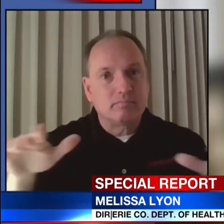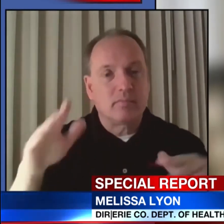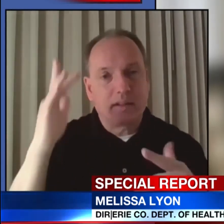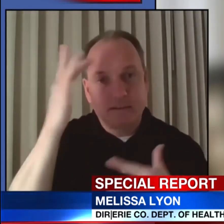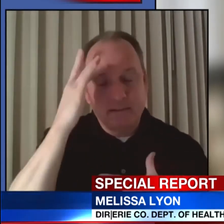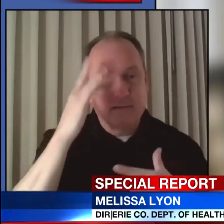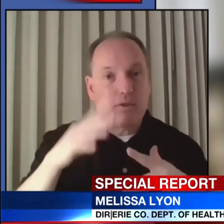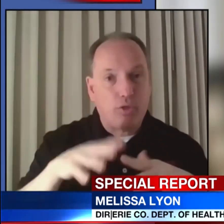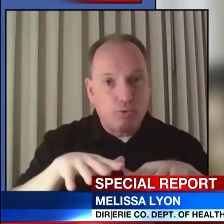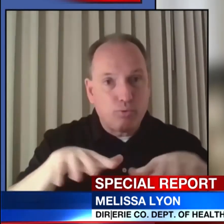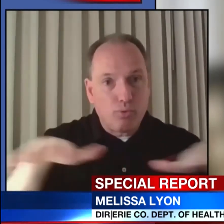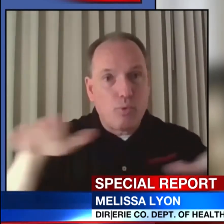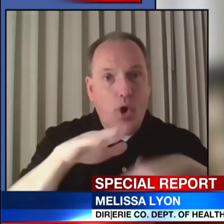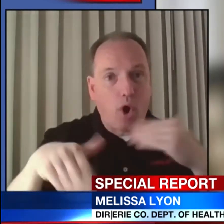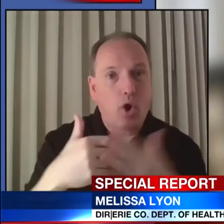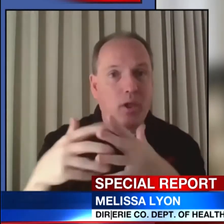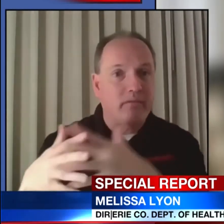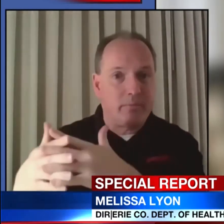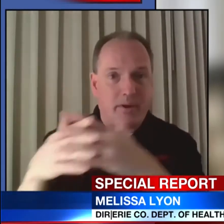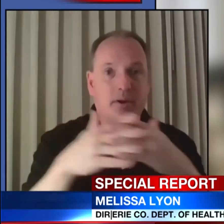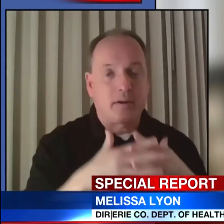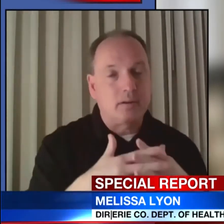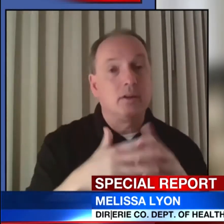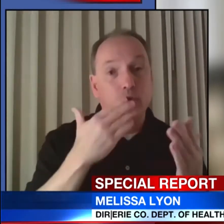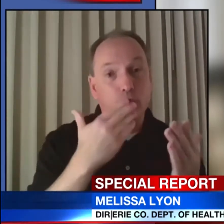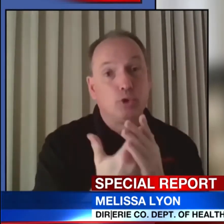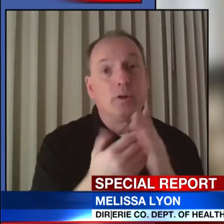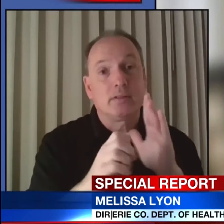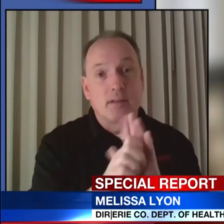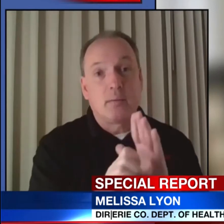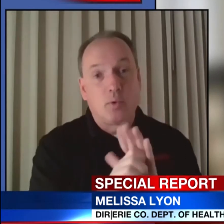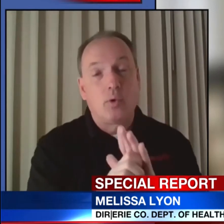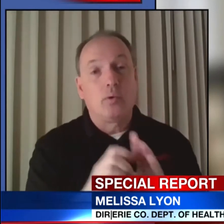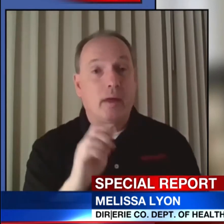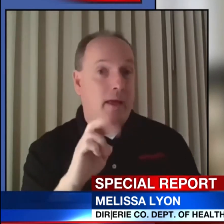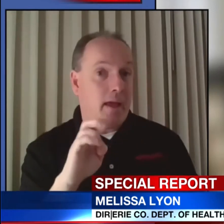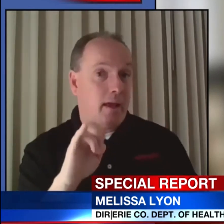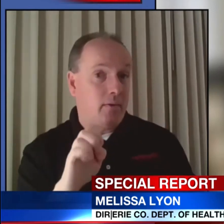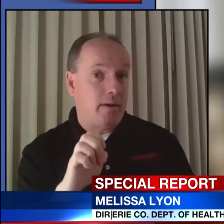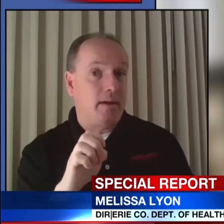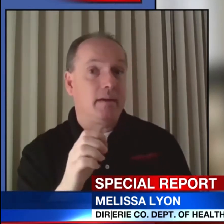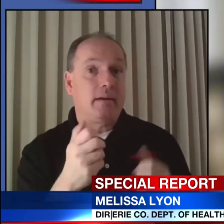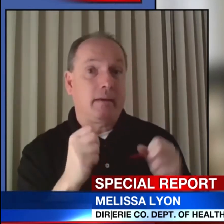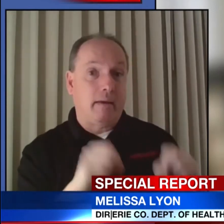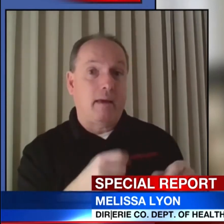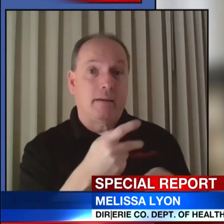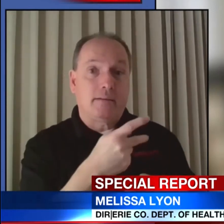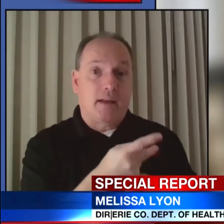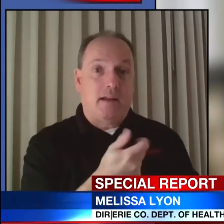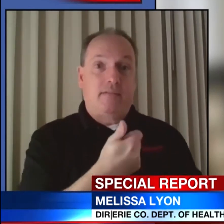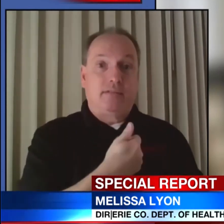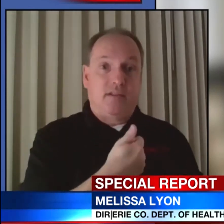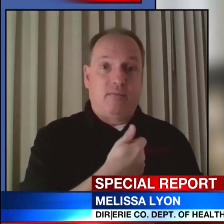INFRASTRUCTURE IS WHAT WE DEPEND ON TO PREVENT THE SPREAD OF INFECTIOUS